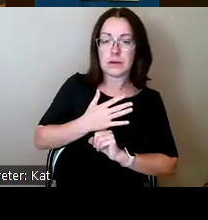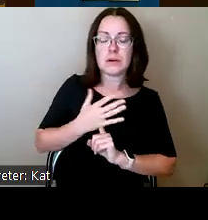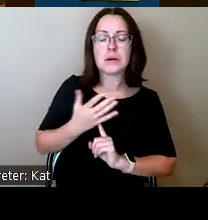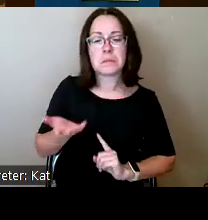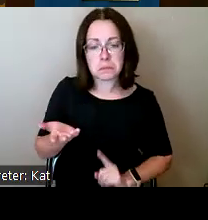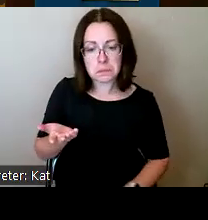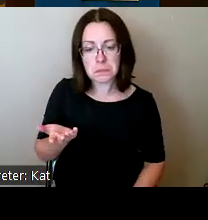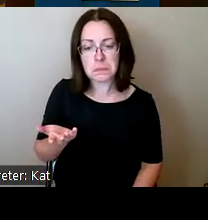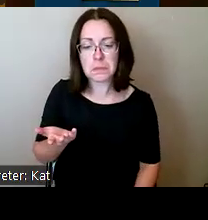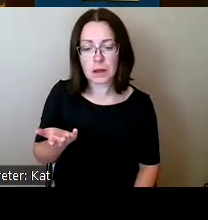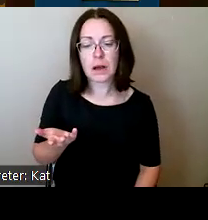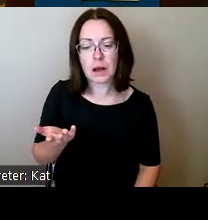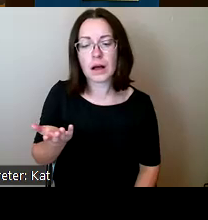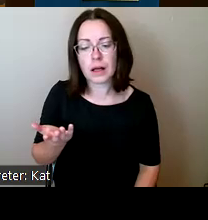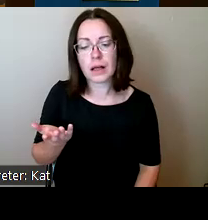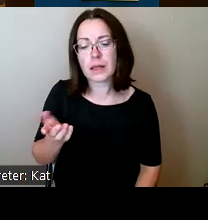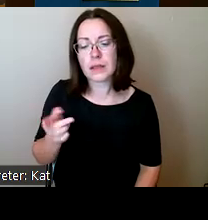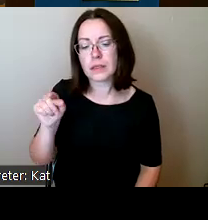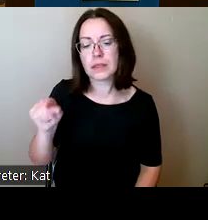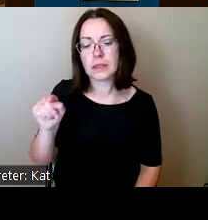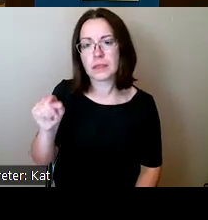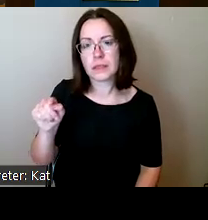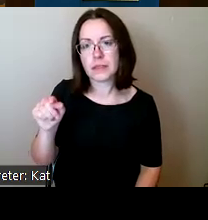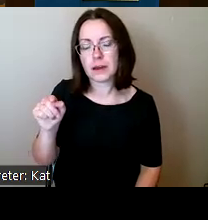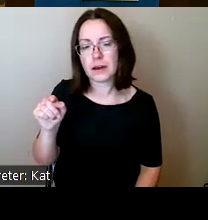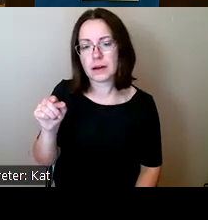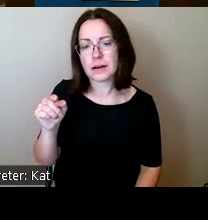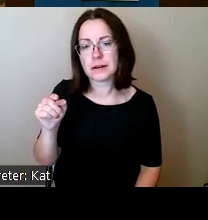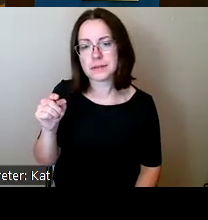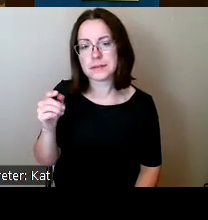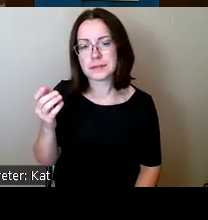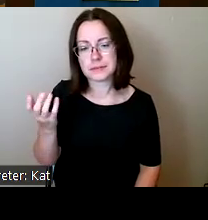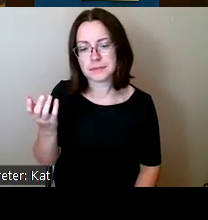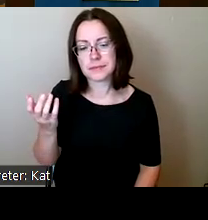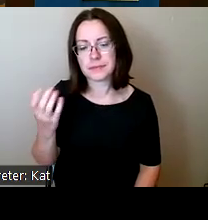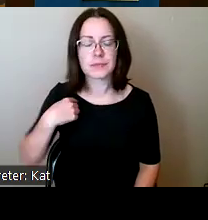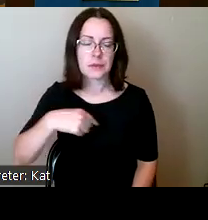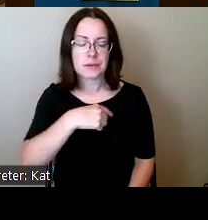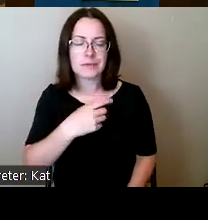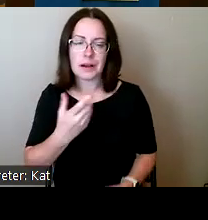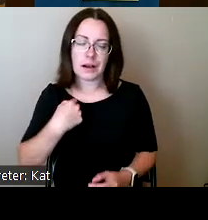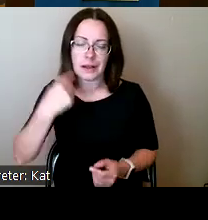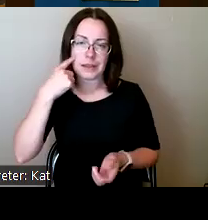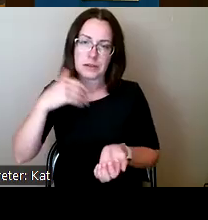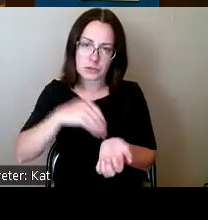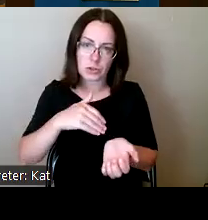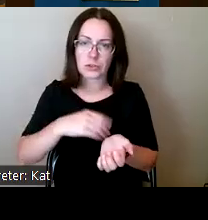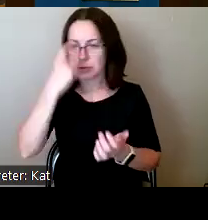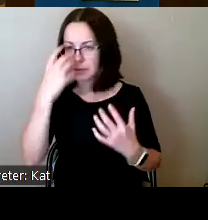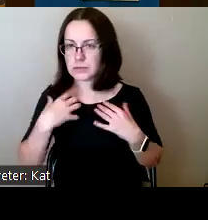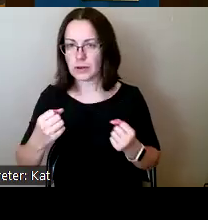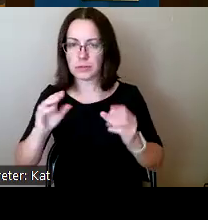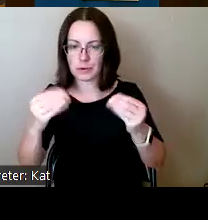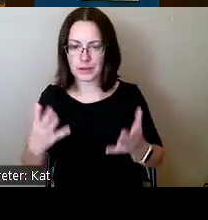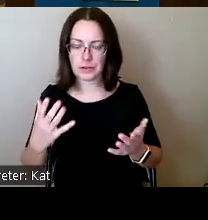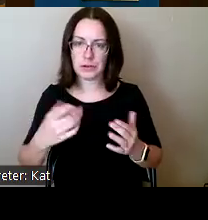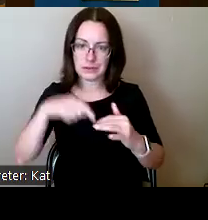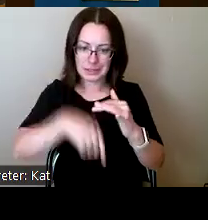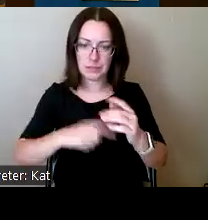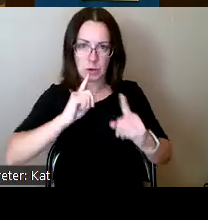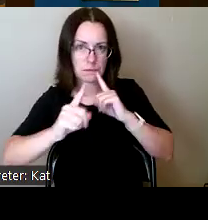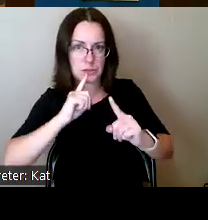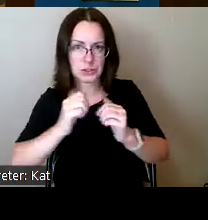are necessarily uh explored as part of that deep conversation. Uh I've had patients who have become